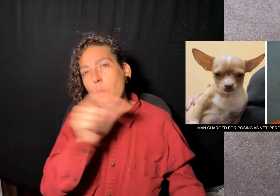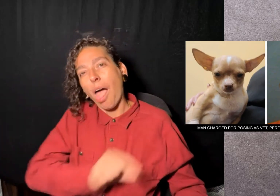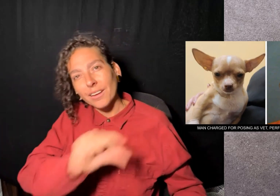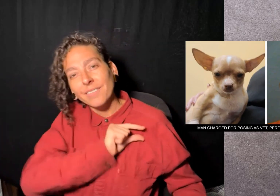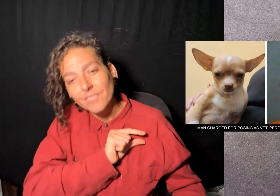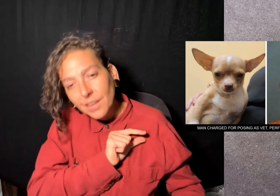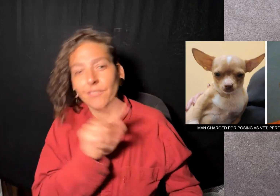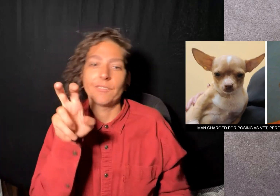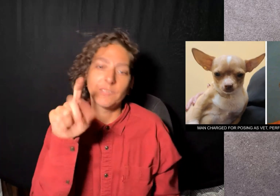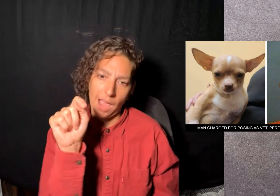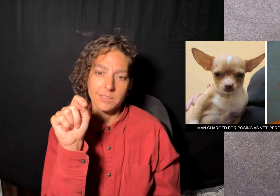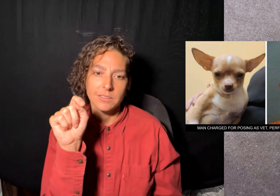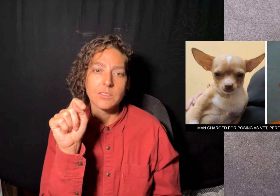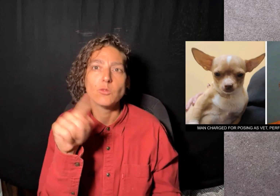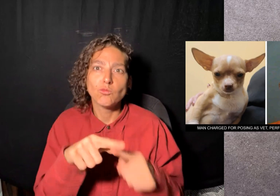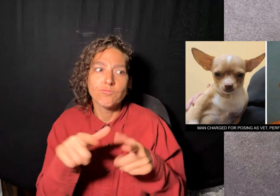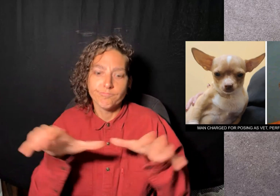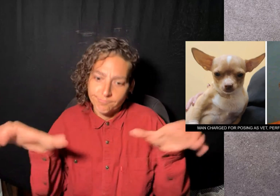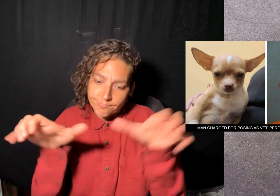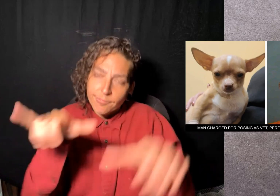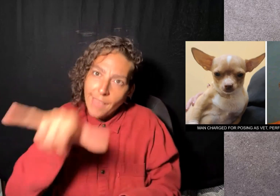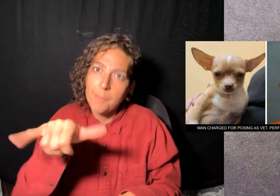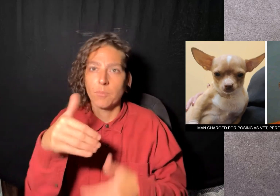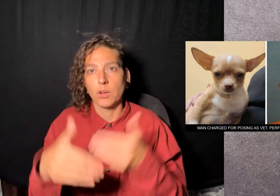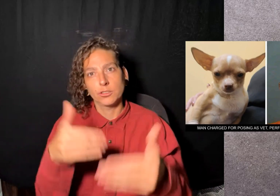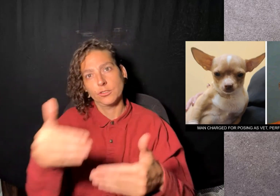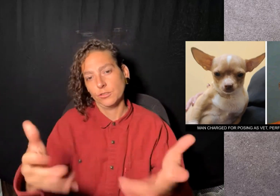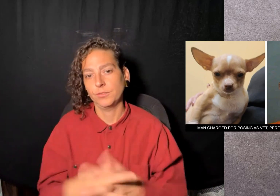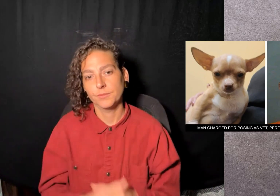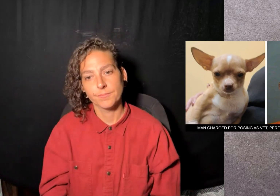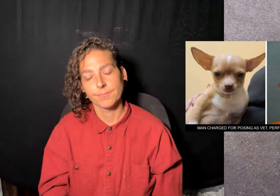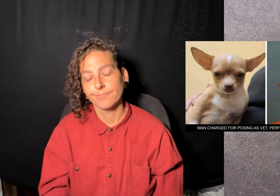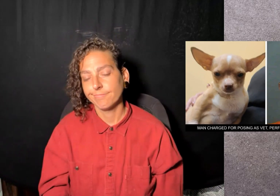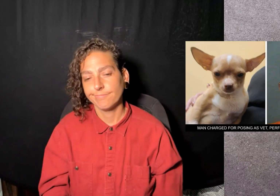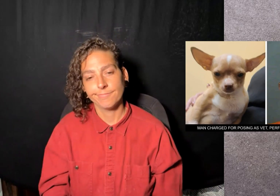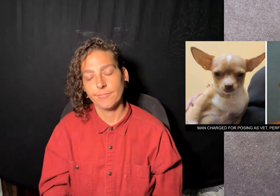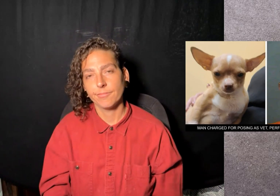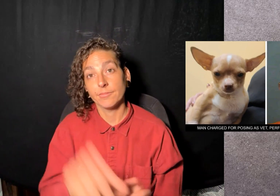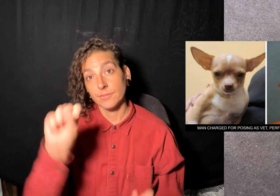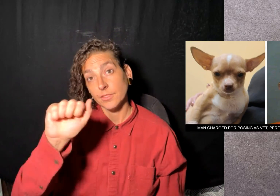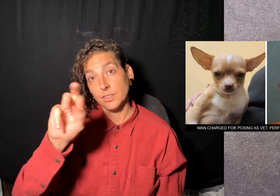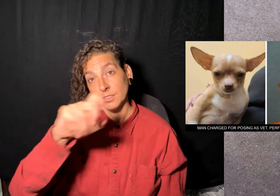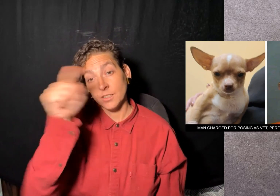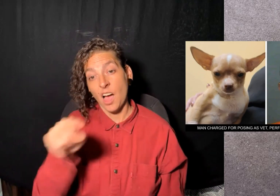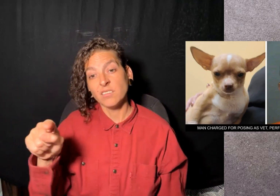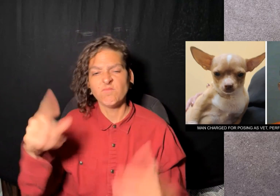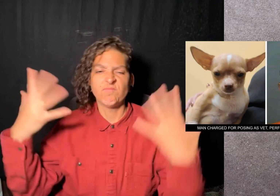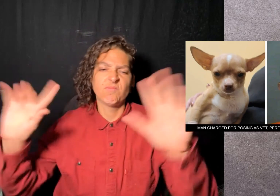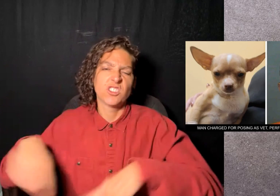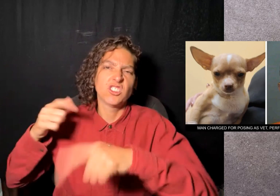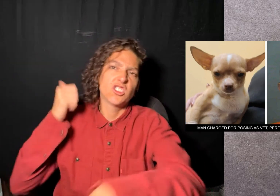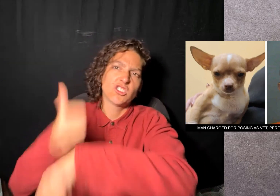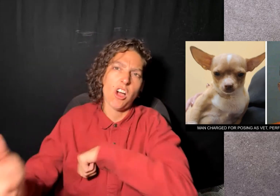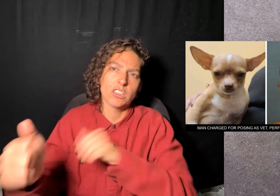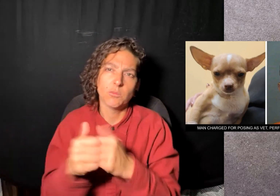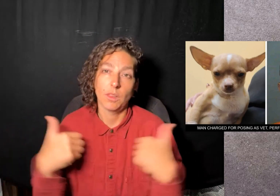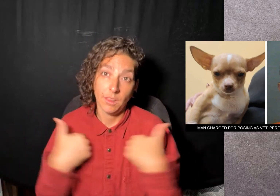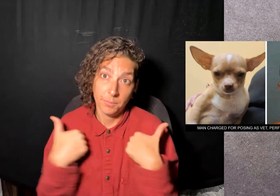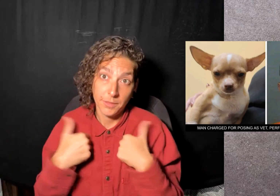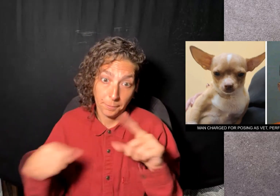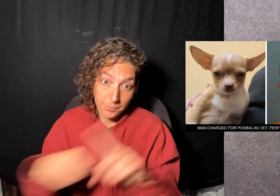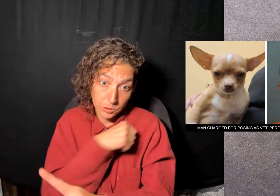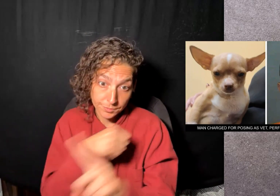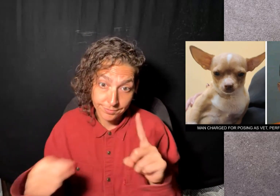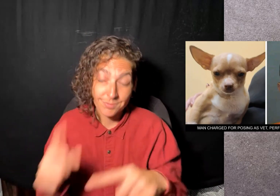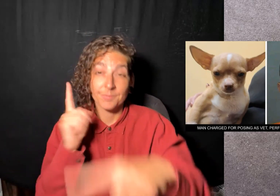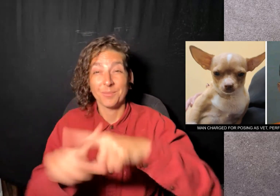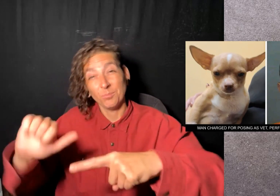if a qualified vet had performed the procedure Sanchez was charged with animal abuse and